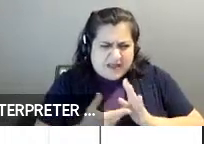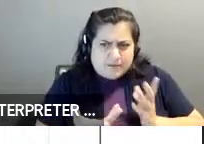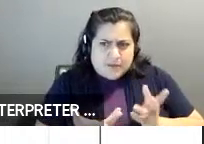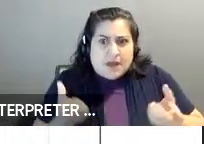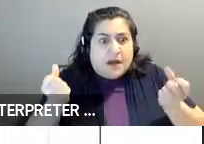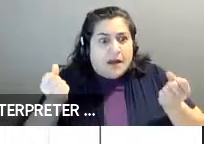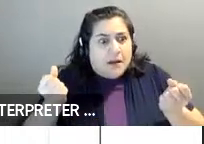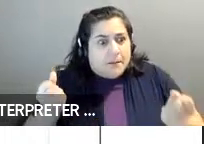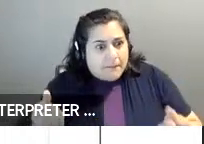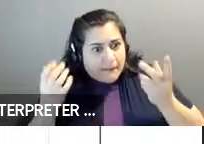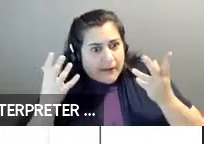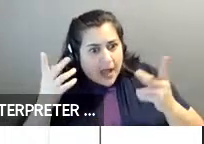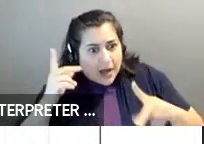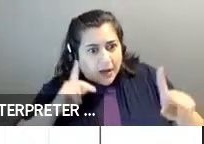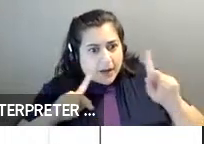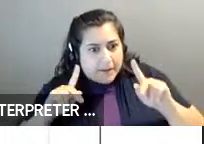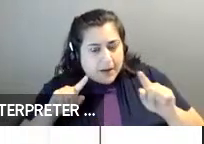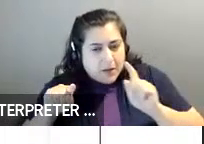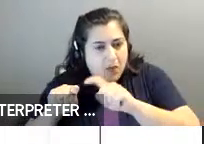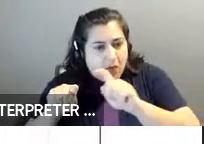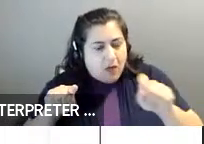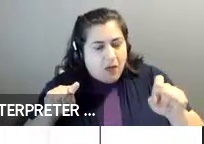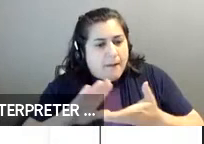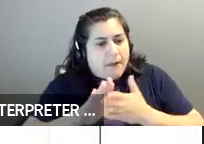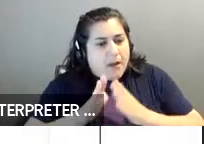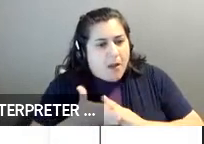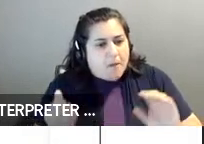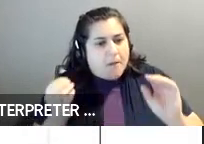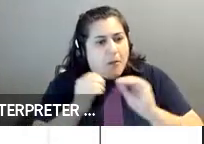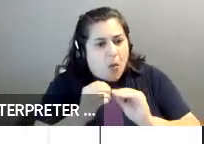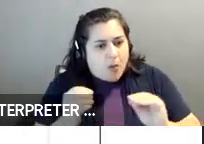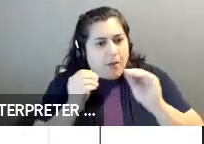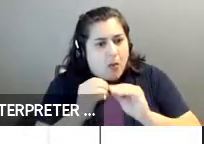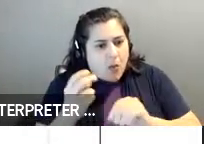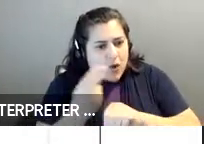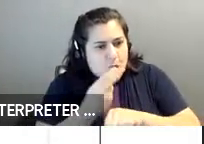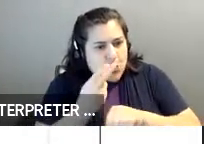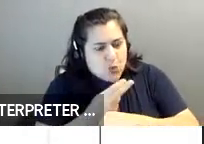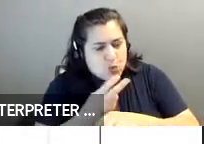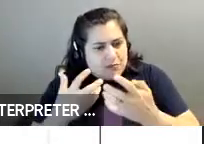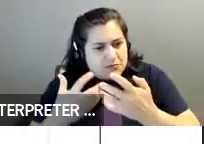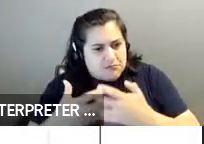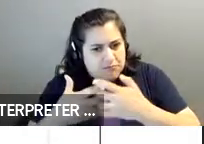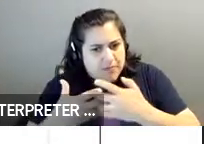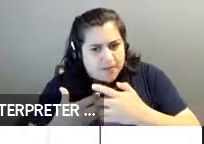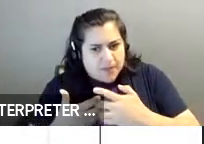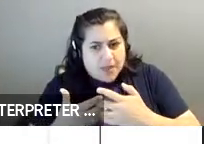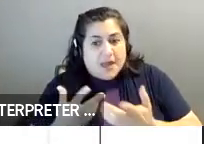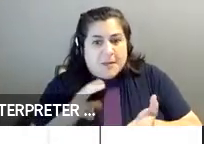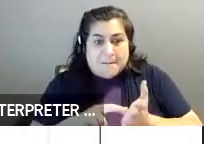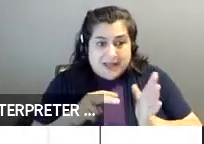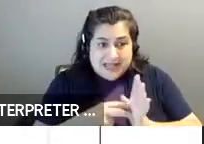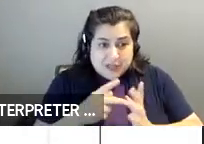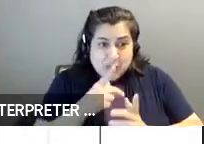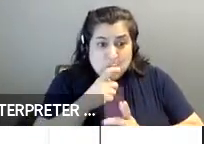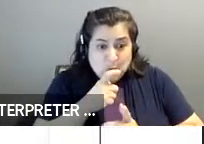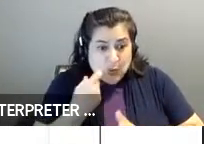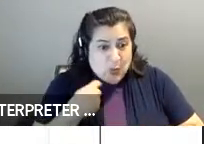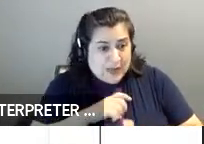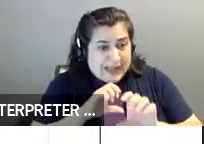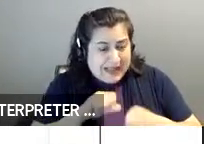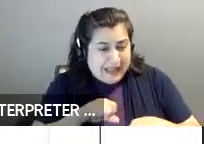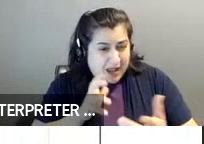national sample, we might see greater changes in percent accommodated at 19 and 18 inches.